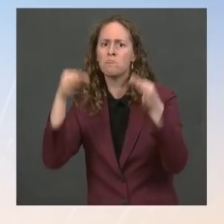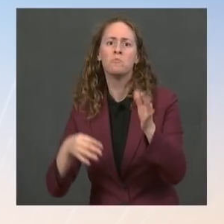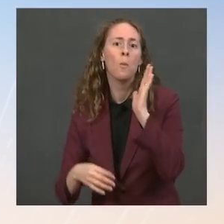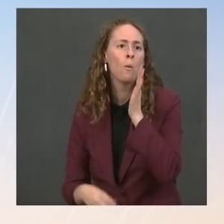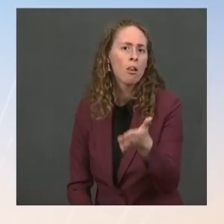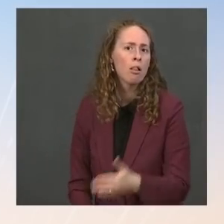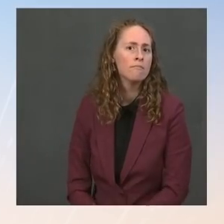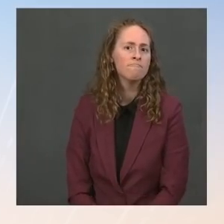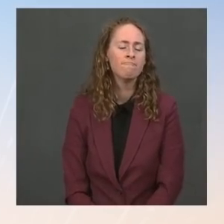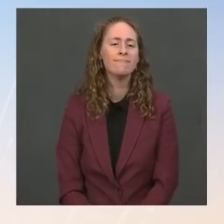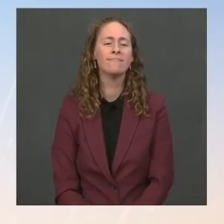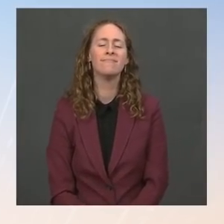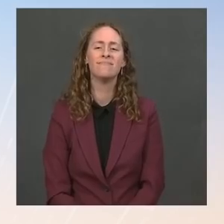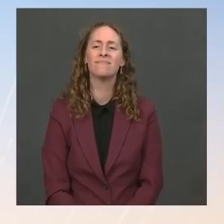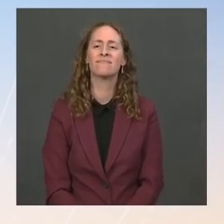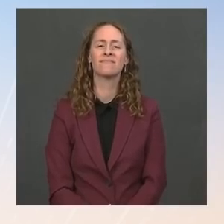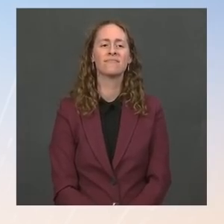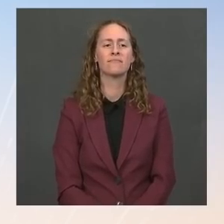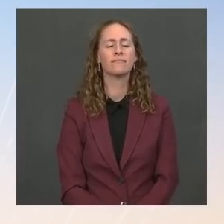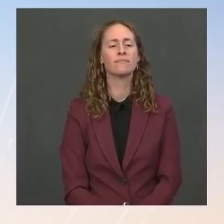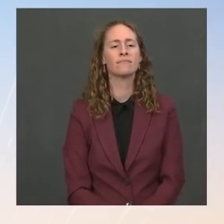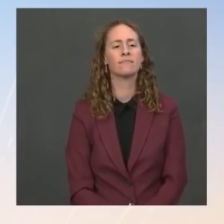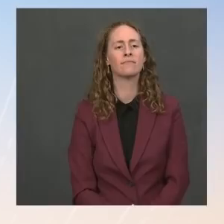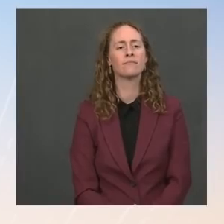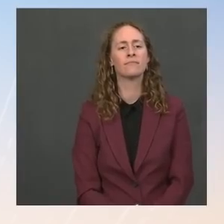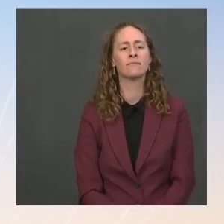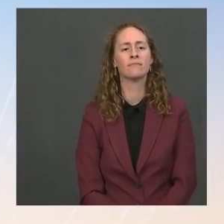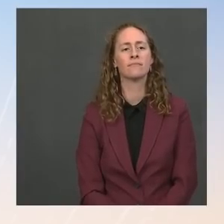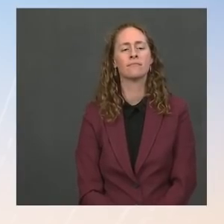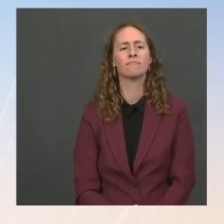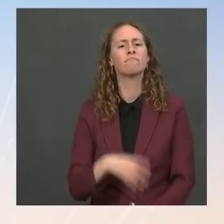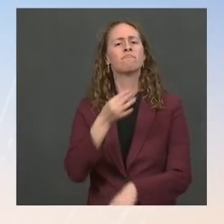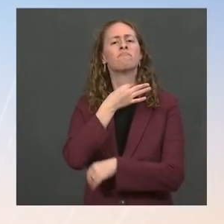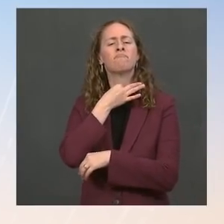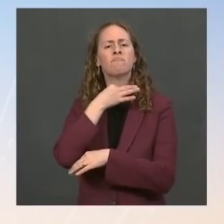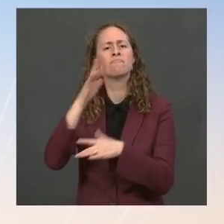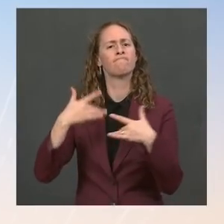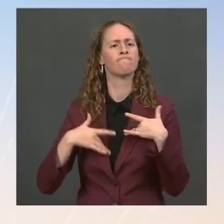The Press: Following up on the drone strike last week that the Pentagon now admits was a tragic mistake: